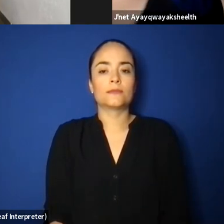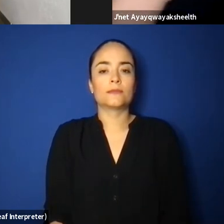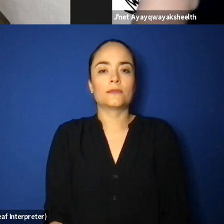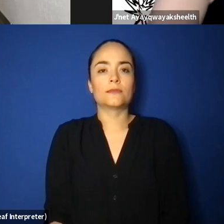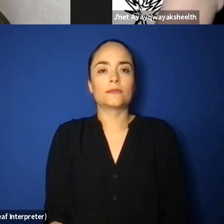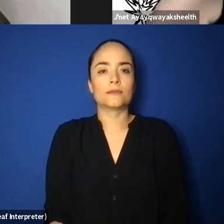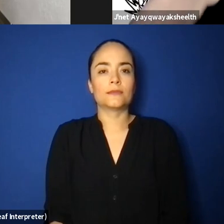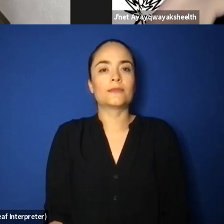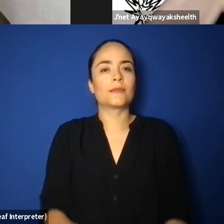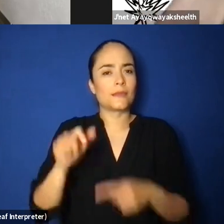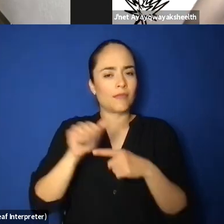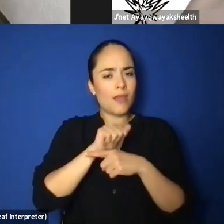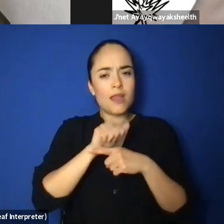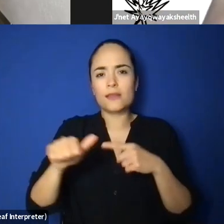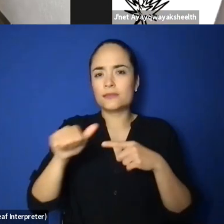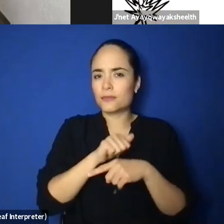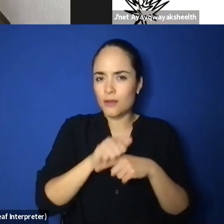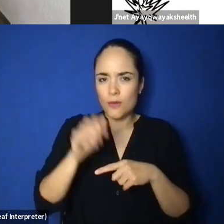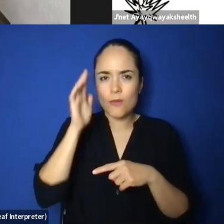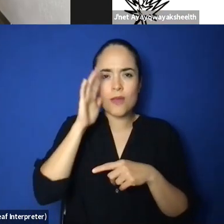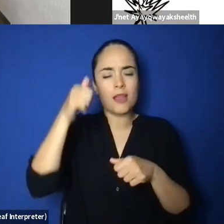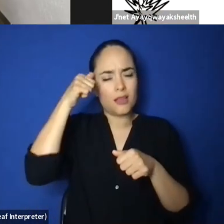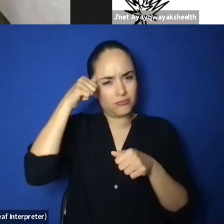And if you're like me, already, if you've been doing these, you're already starting